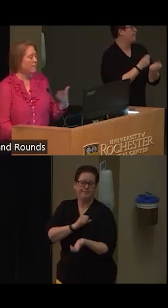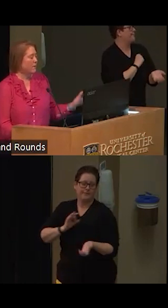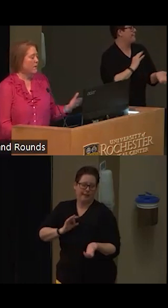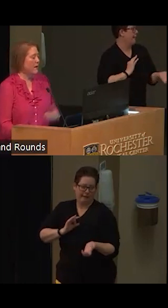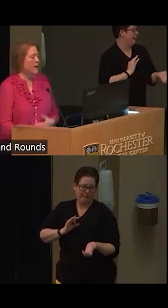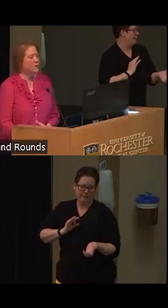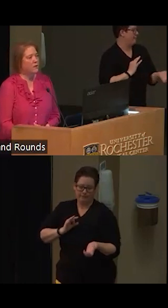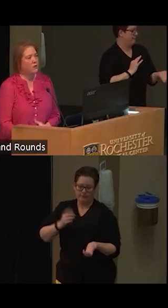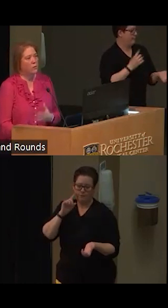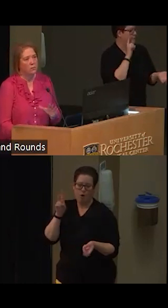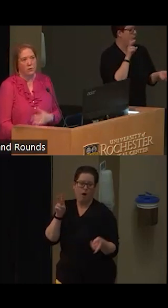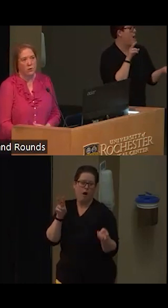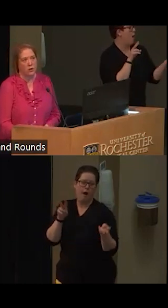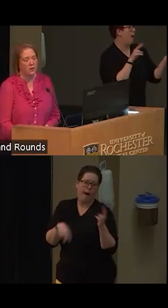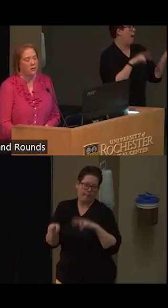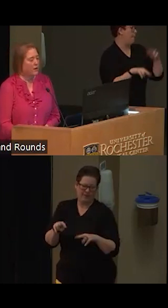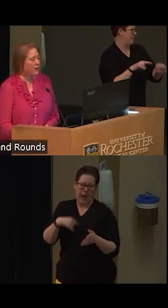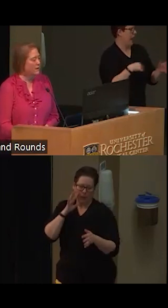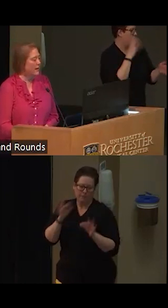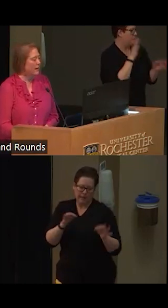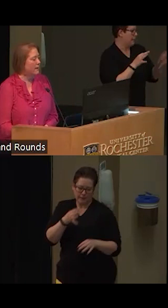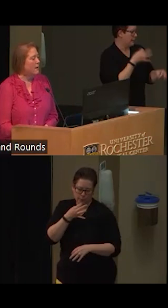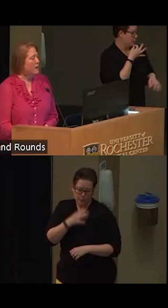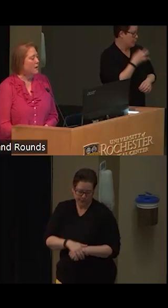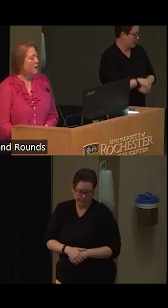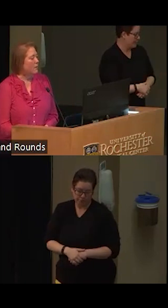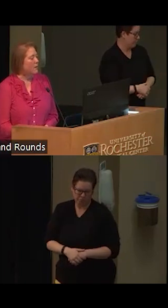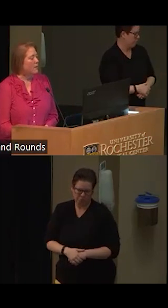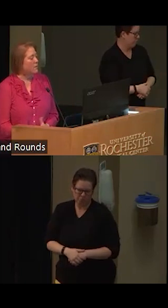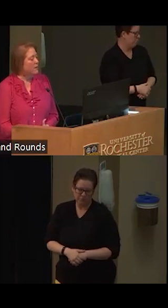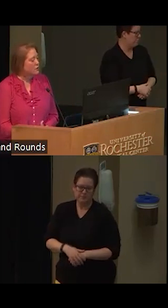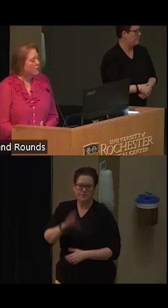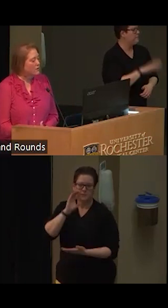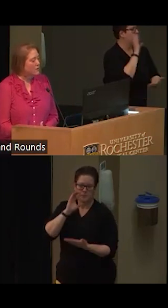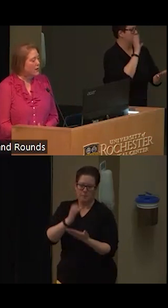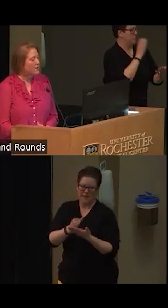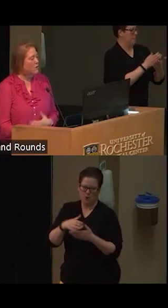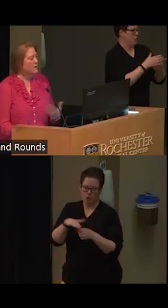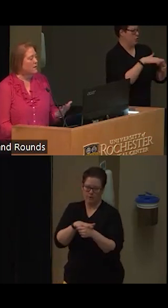in the observation room which I'll explain in a second here's a picture of the space you can